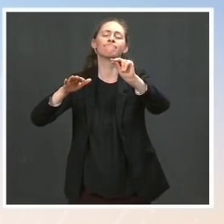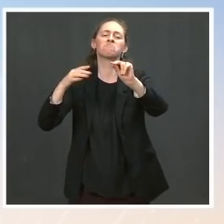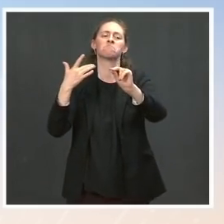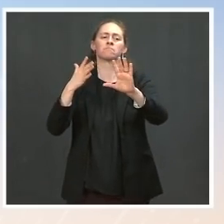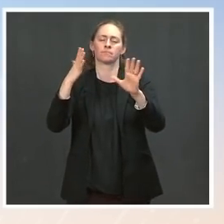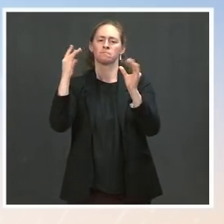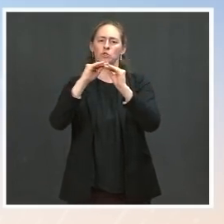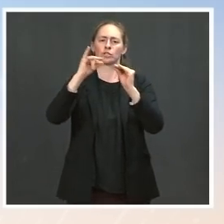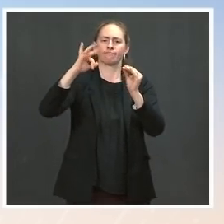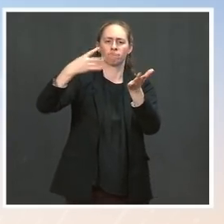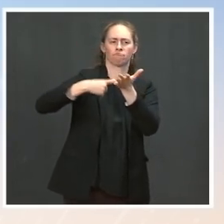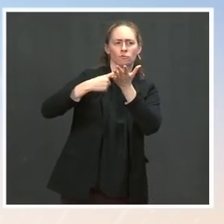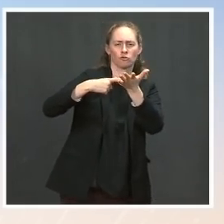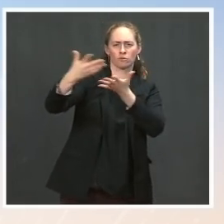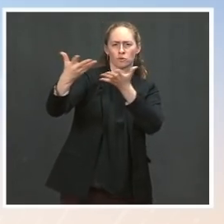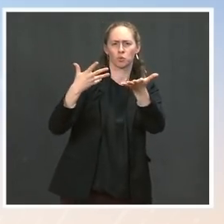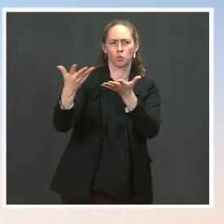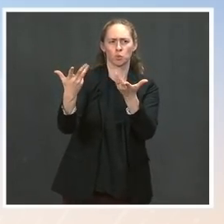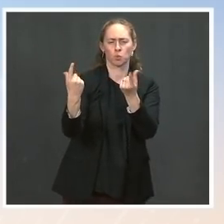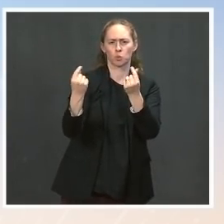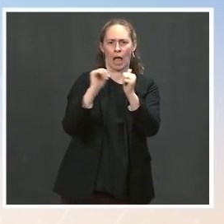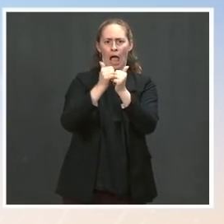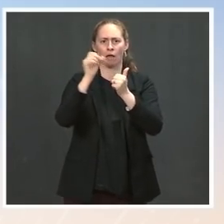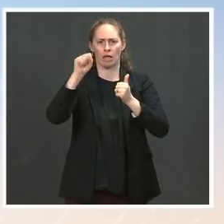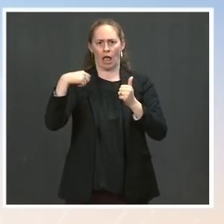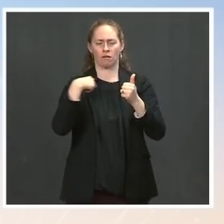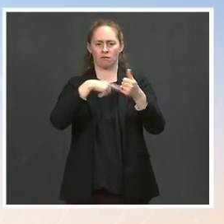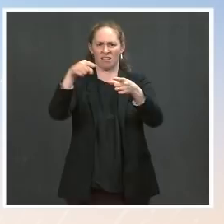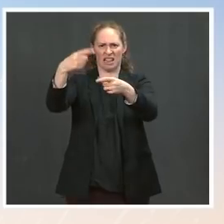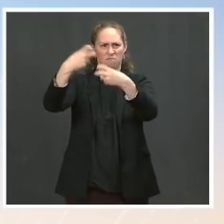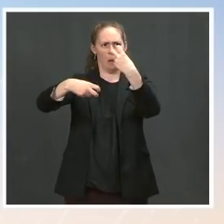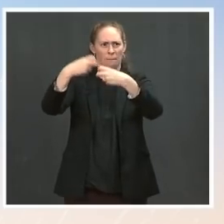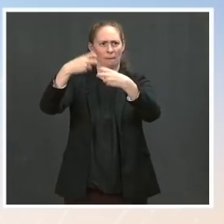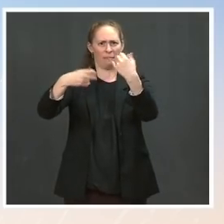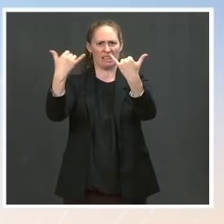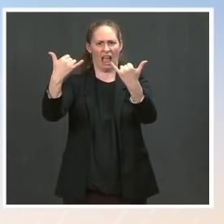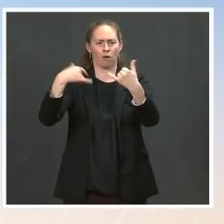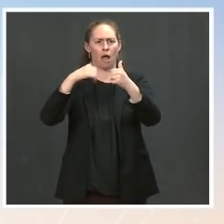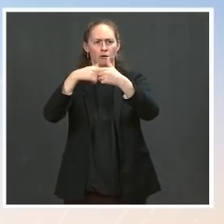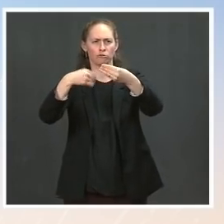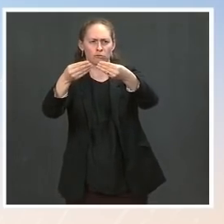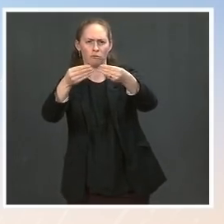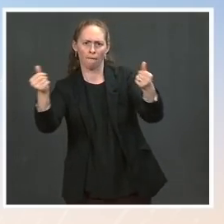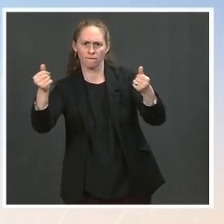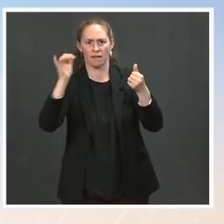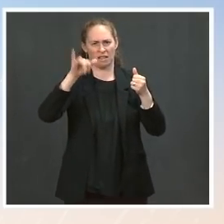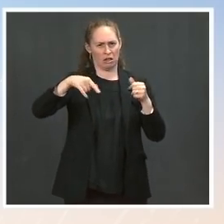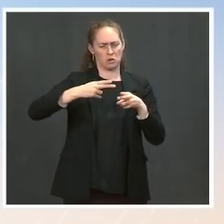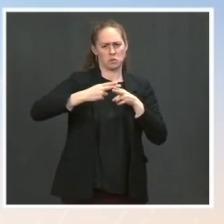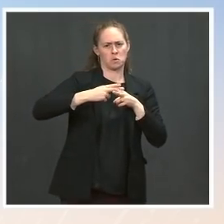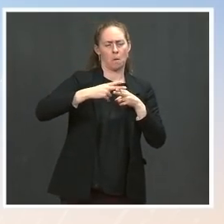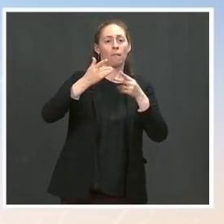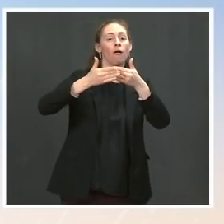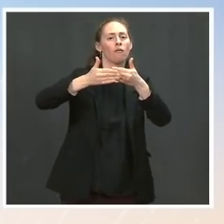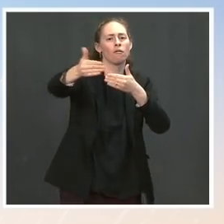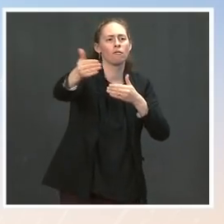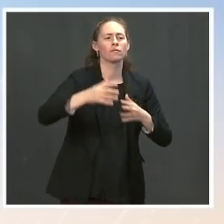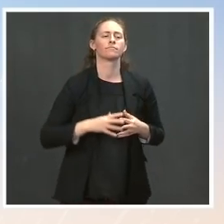about how to best address this issue over the long term but also over the short term. The Press: Okay. And a couple of questions on immigration.